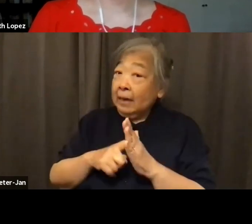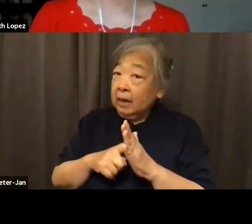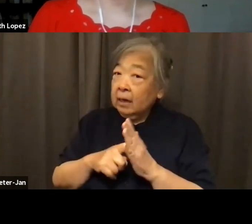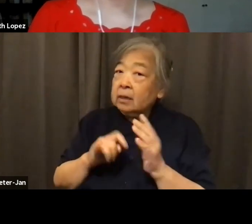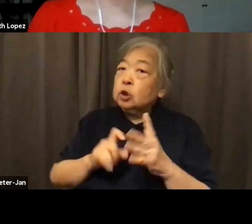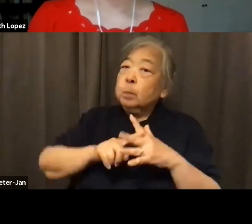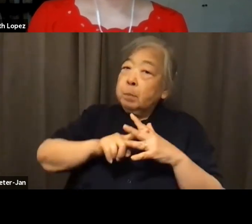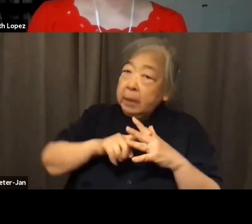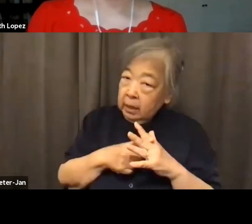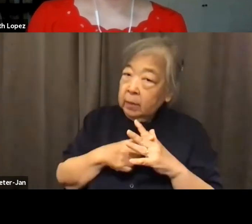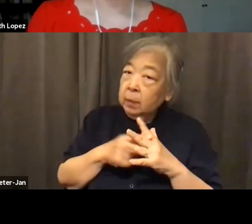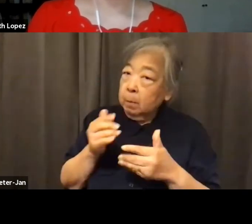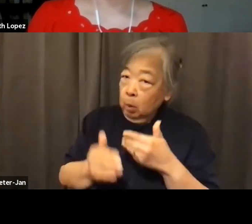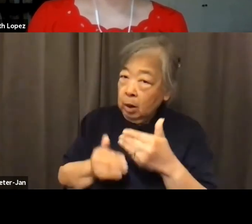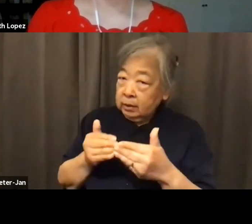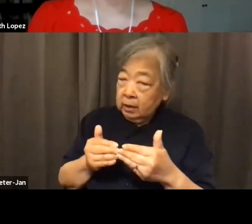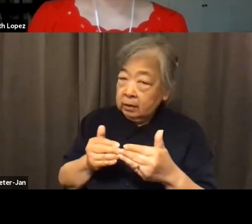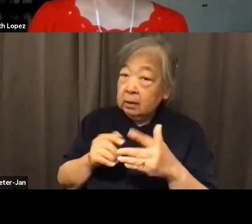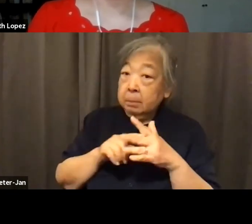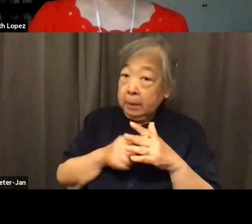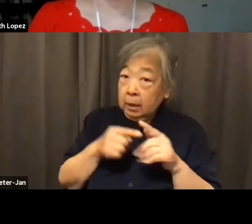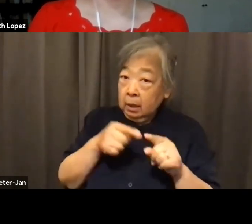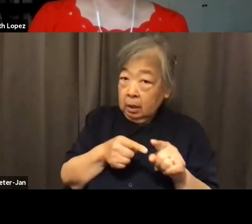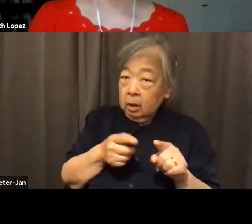Begin the process with accessibility in mind.